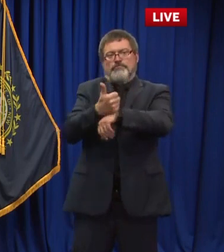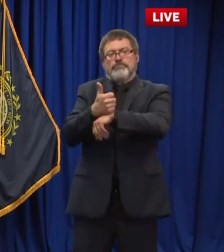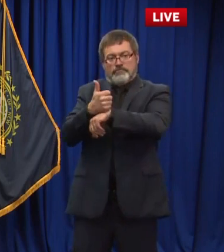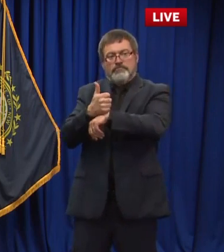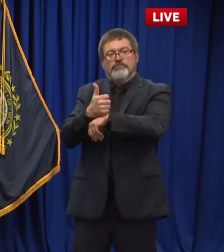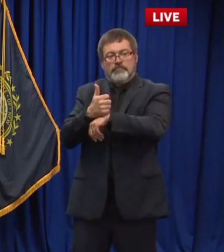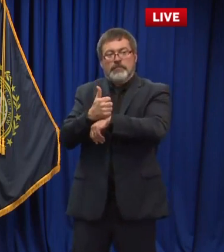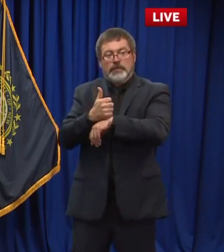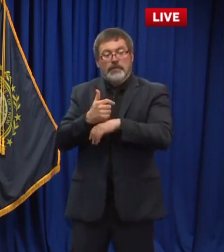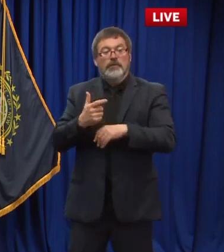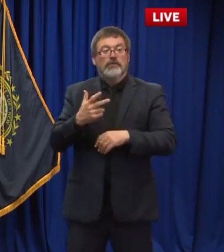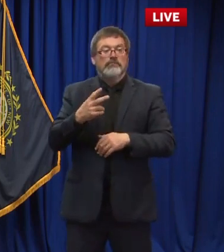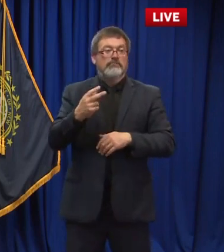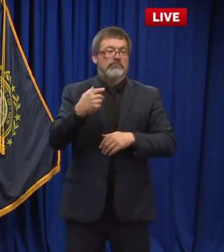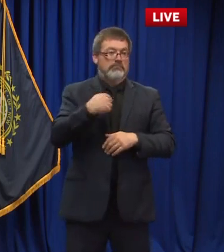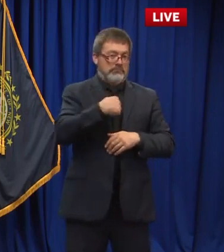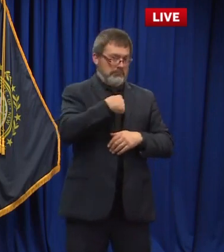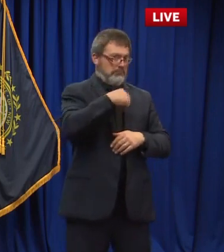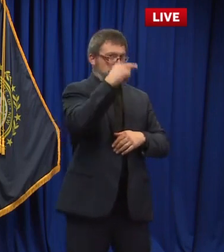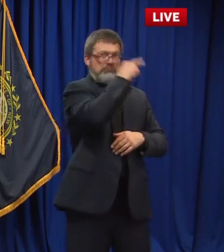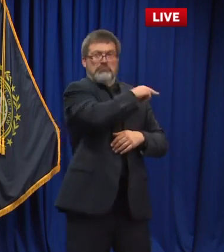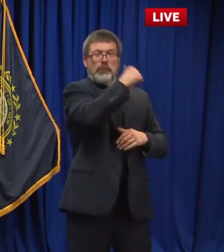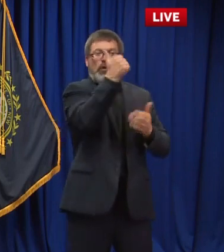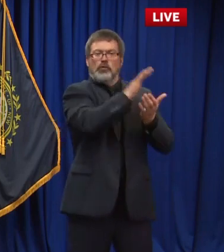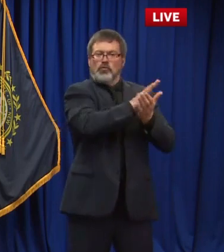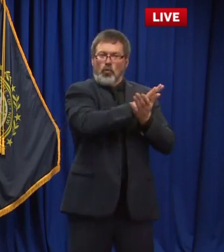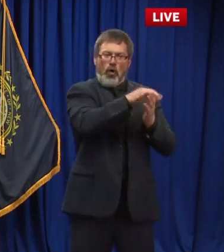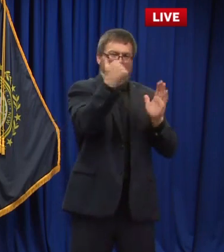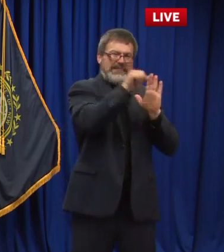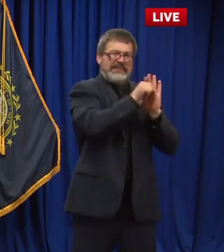IT REALLY WAS CREATED WITH AS MUCH INFORMATION AS POSSIBLE.